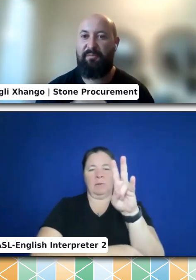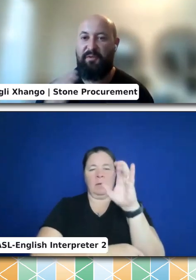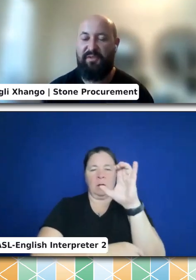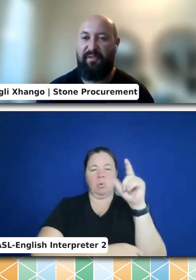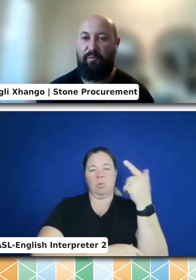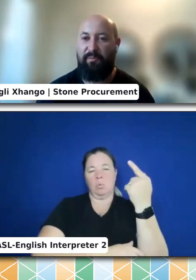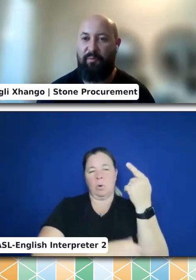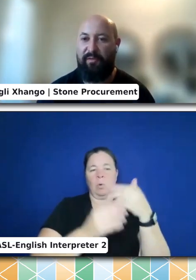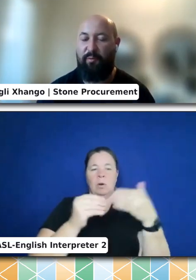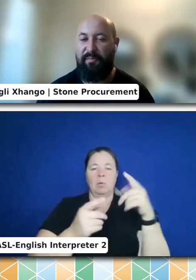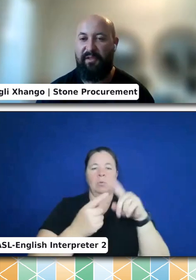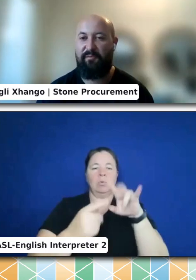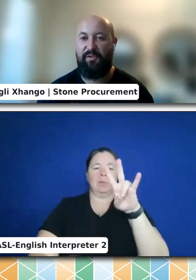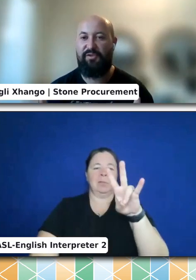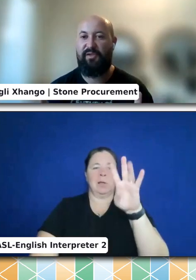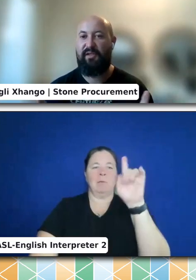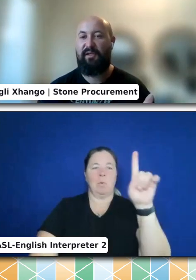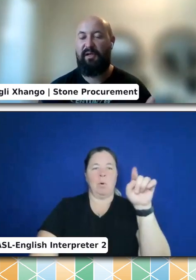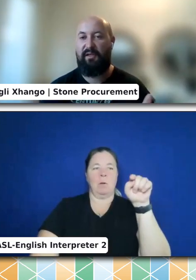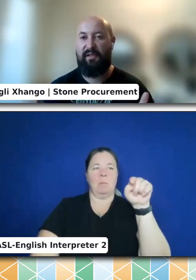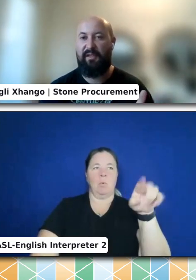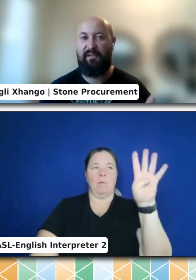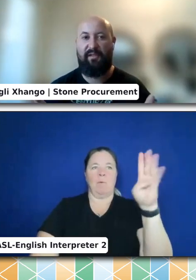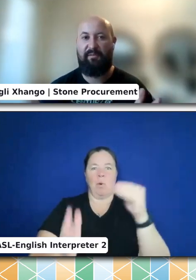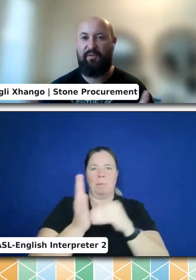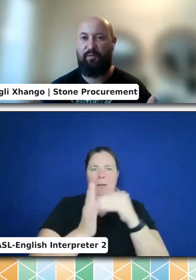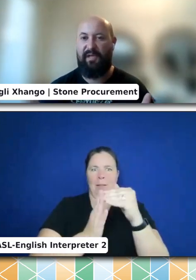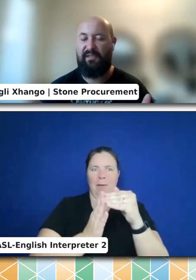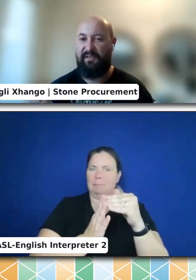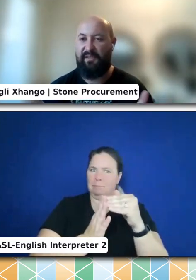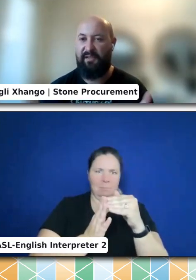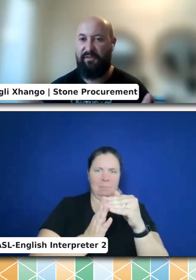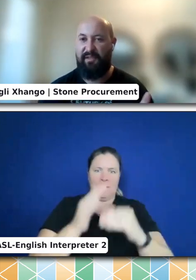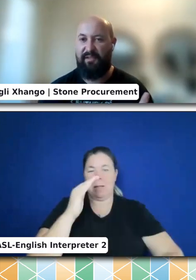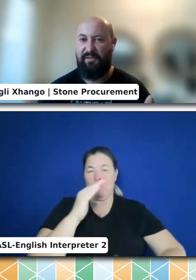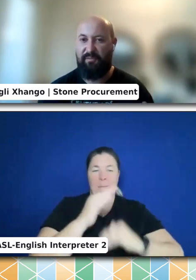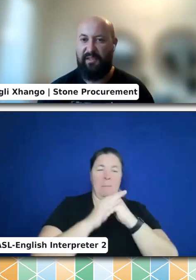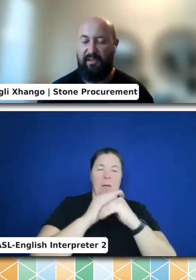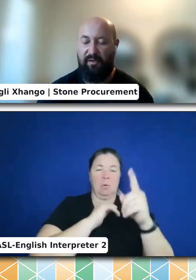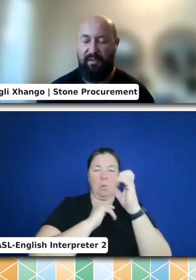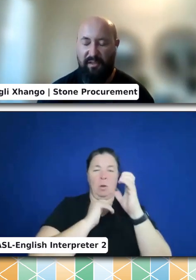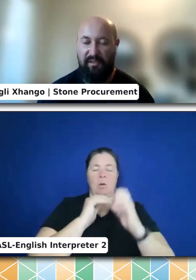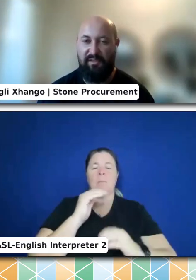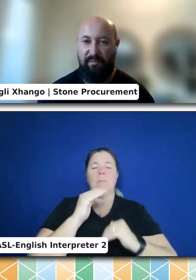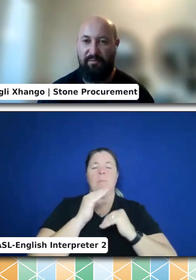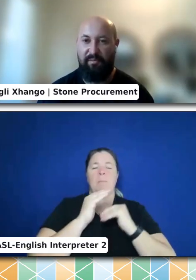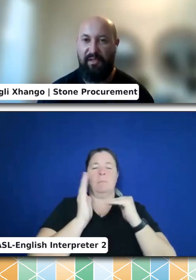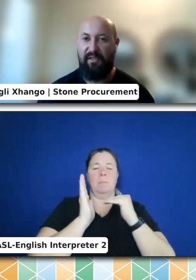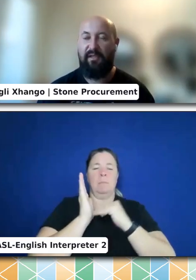Up to $71.4 million, which… I think the absolute max is, like, $100 million or something like that on, uh, Safariba.